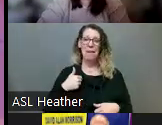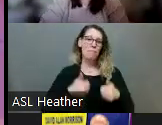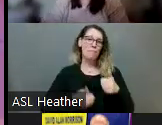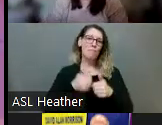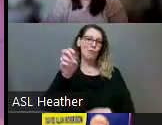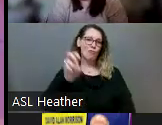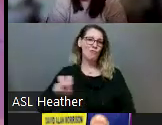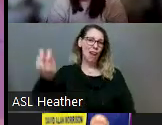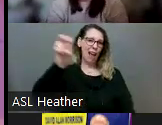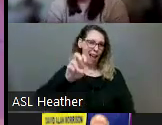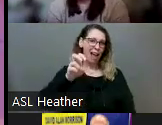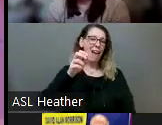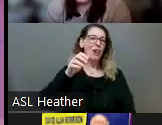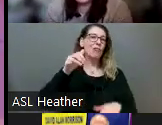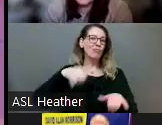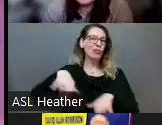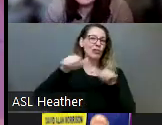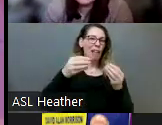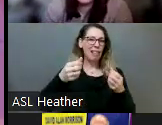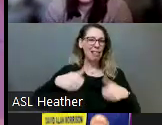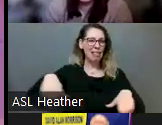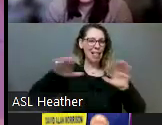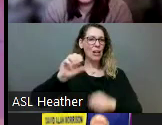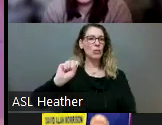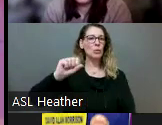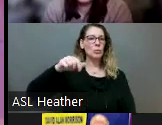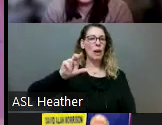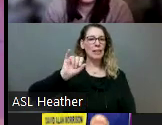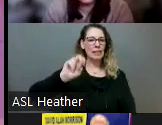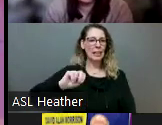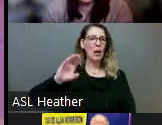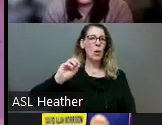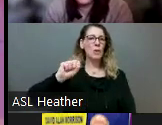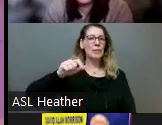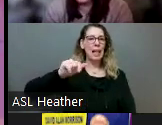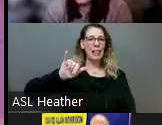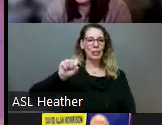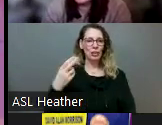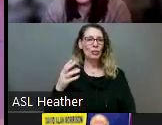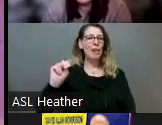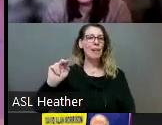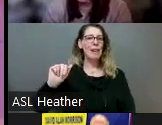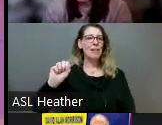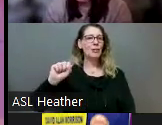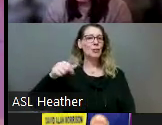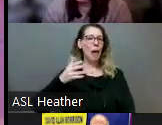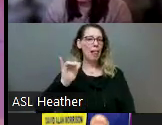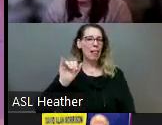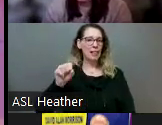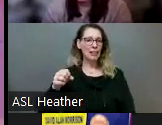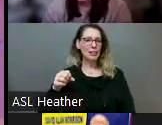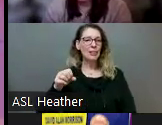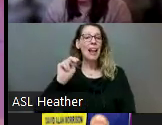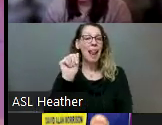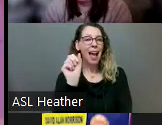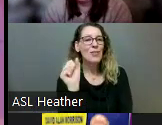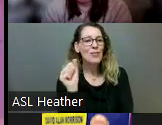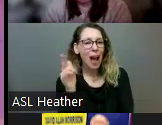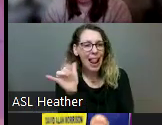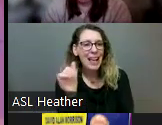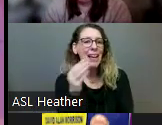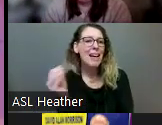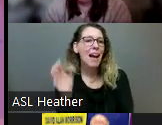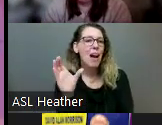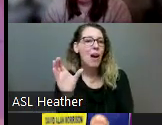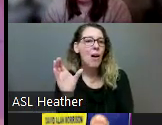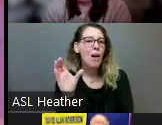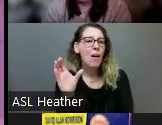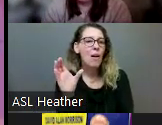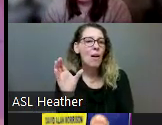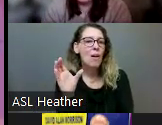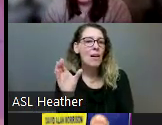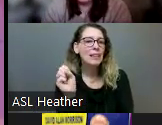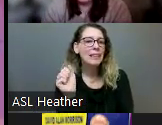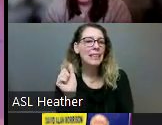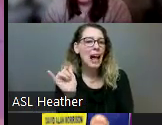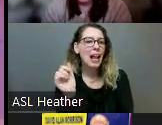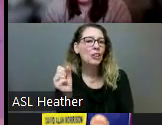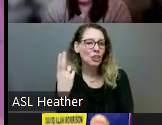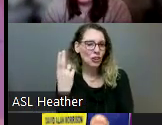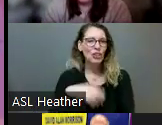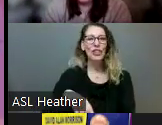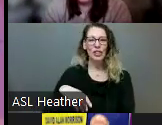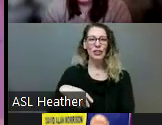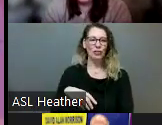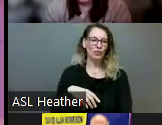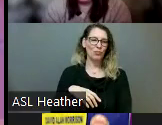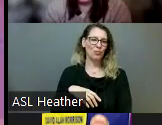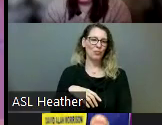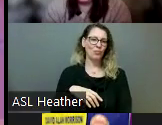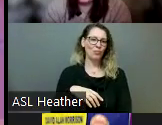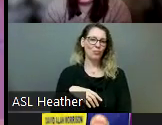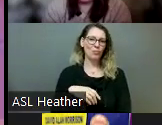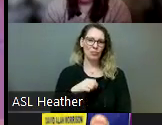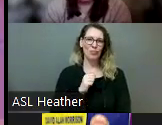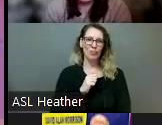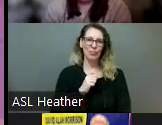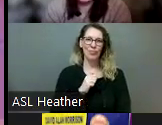to traditional lands of the Squaxin Island, the Coast Salish, and the Nisqually Tribes.